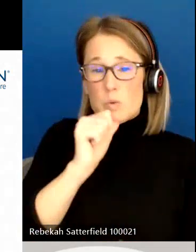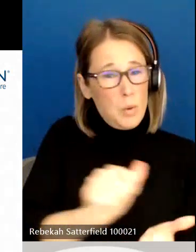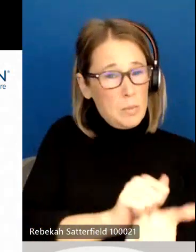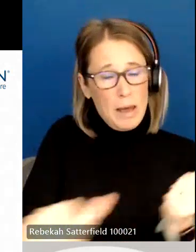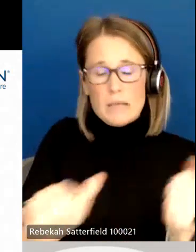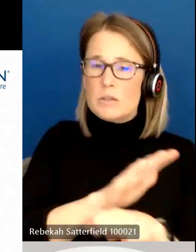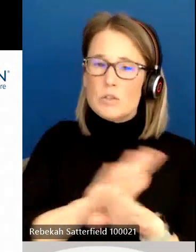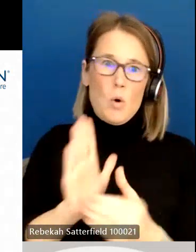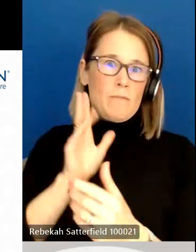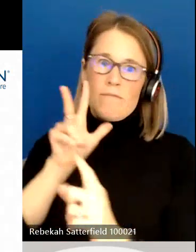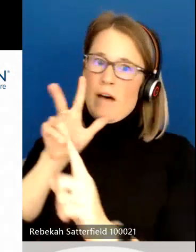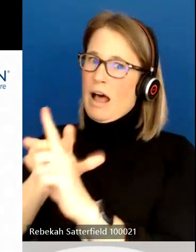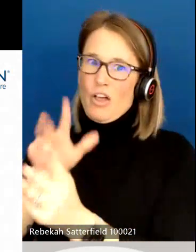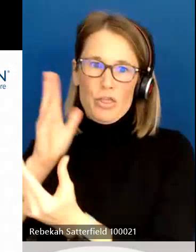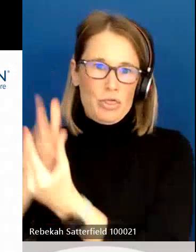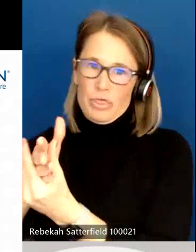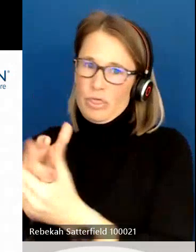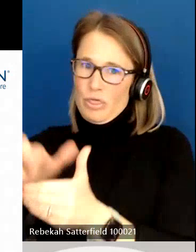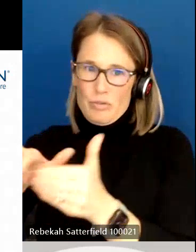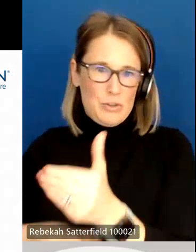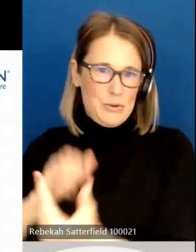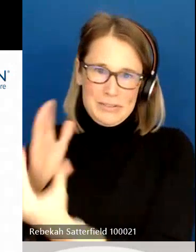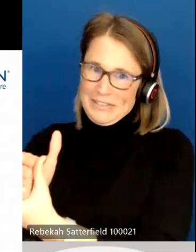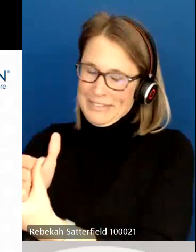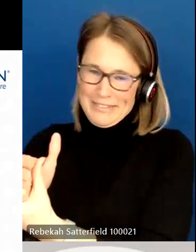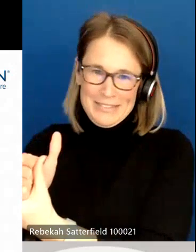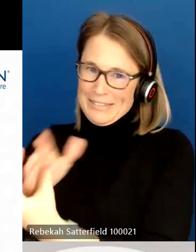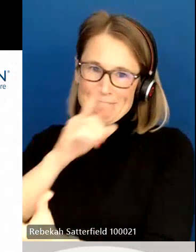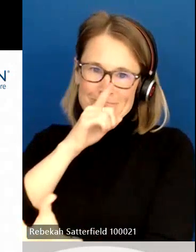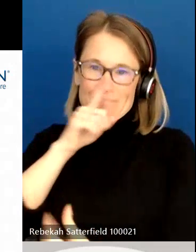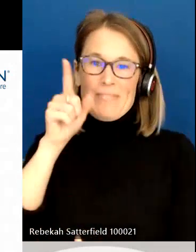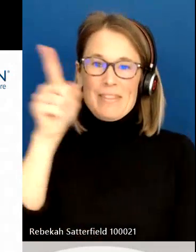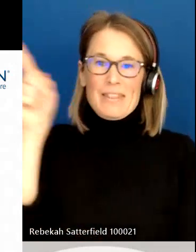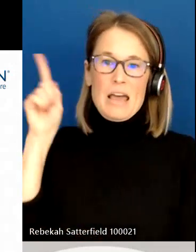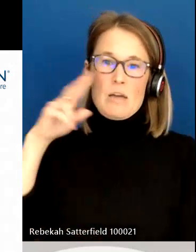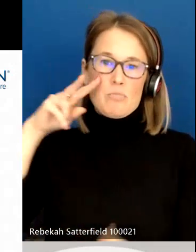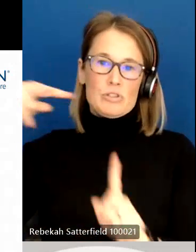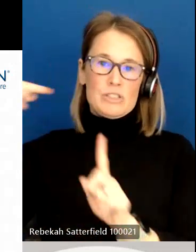results in their personnel file they perceive this as it could possibly be punitive it may